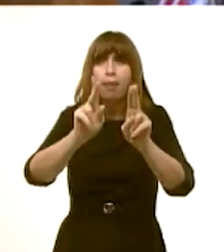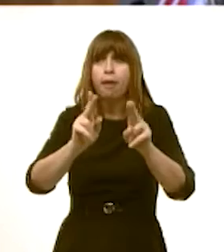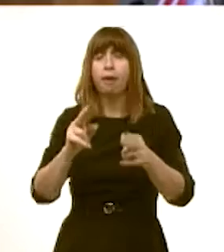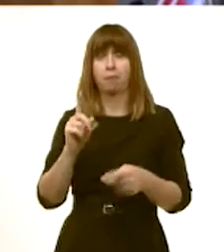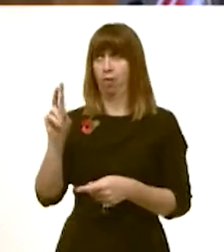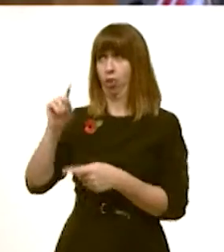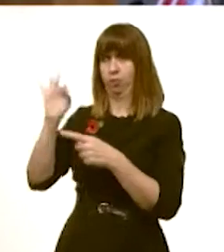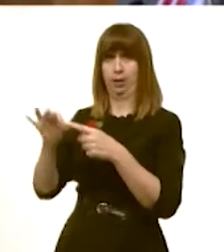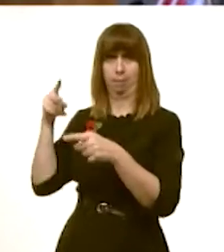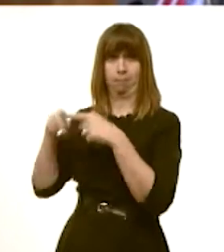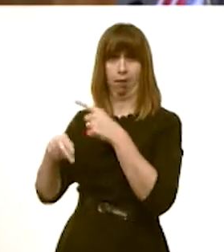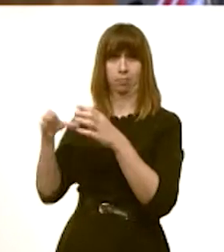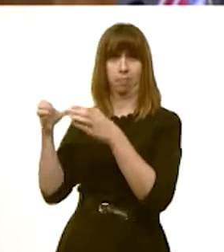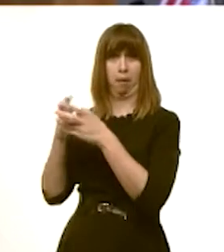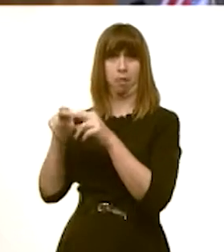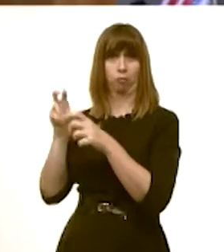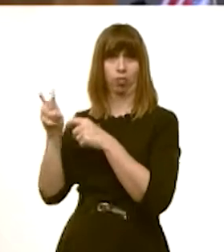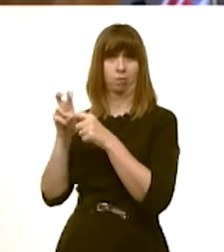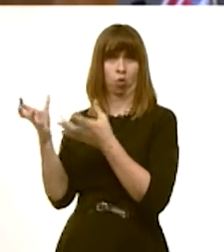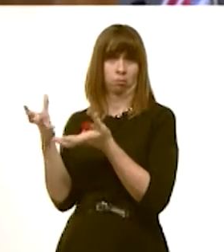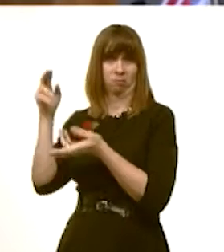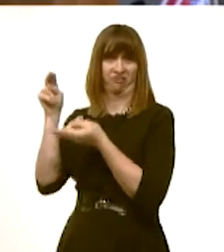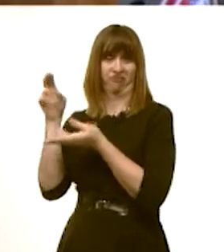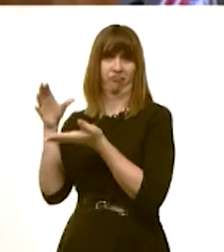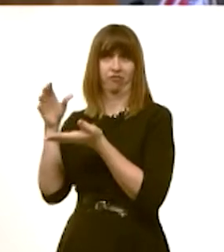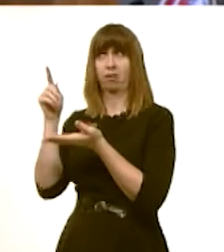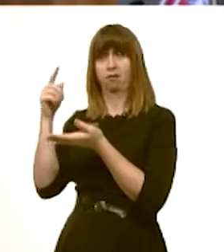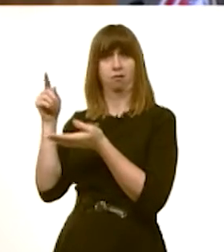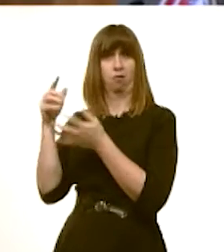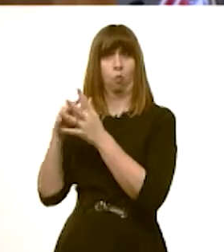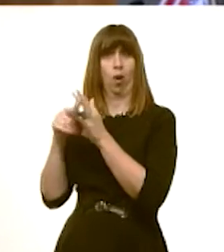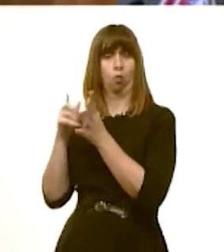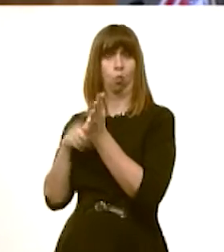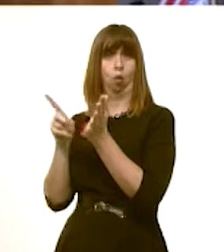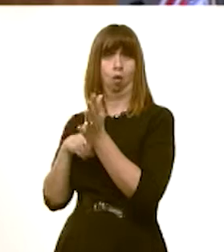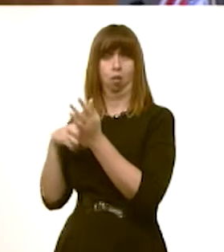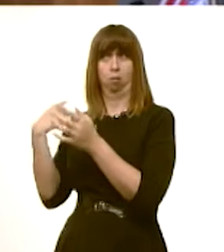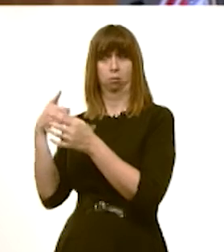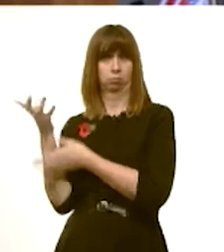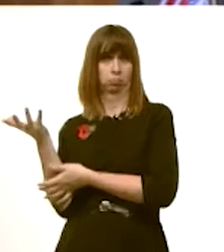for the Department for Transport in Whitehall, and I do worry that we are now seeing a delay